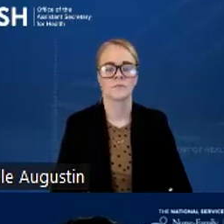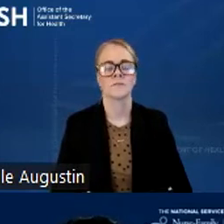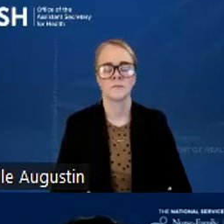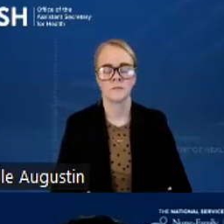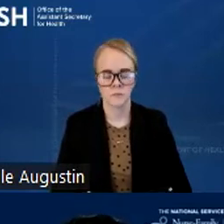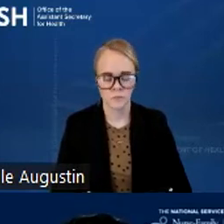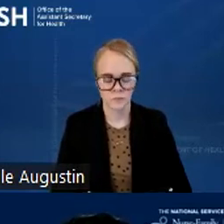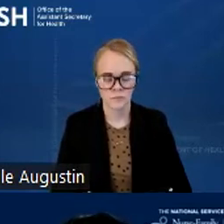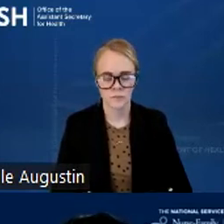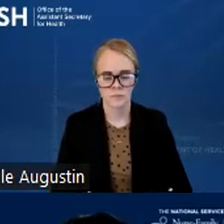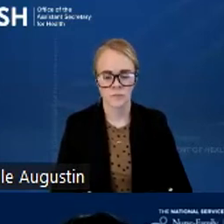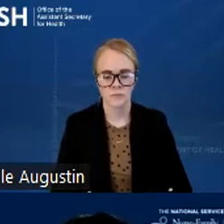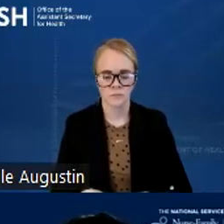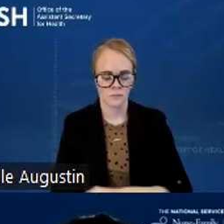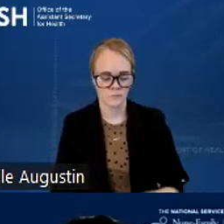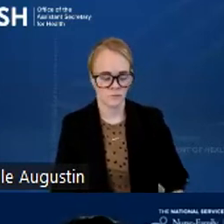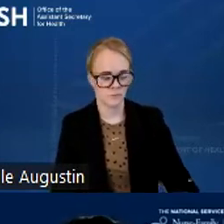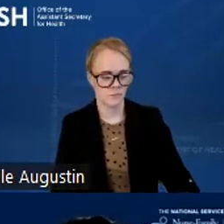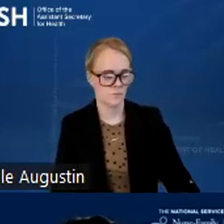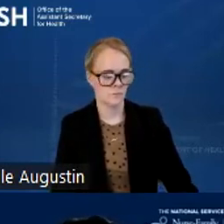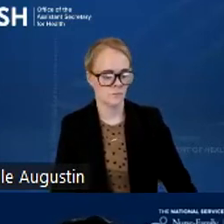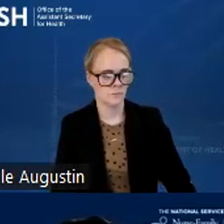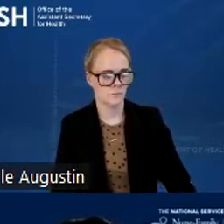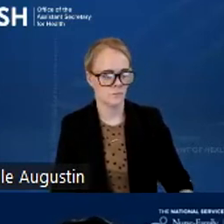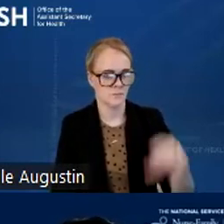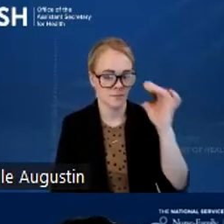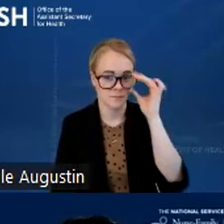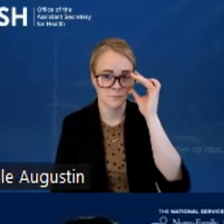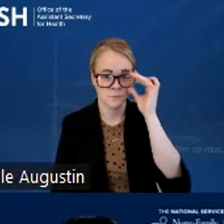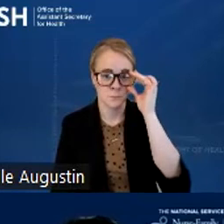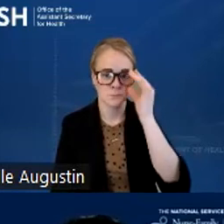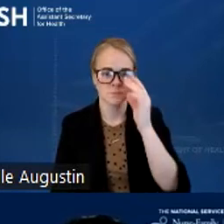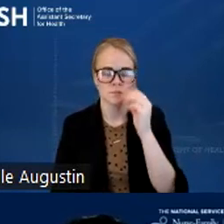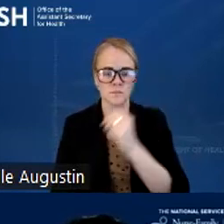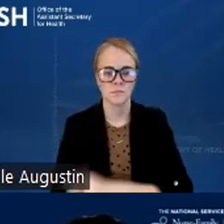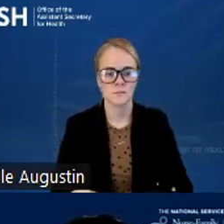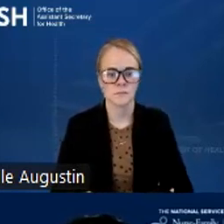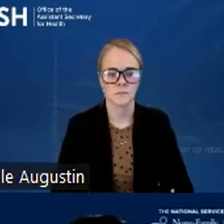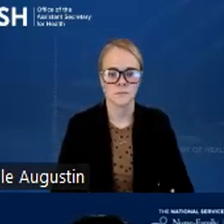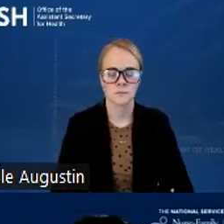Our study started out where we were mailing the monitors. We don't ask for them back. They're there to keep.